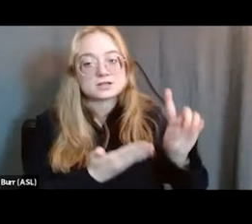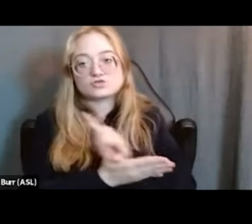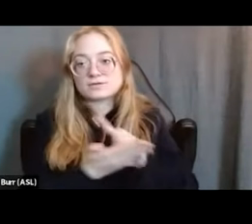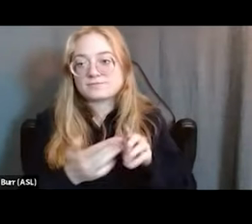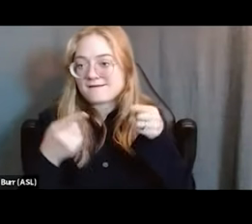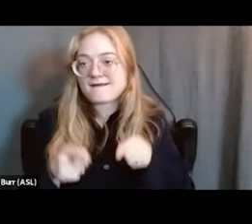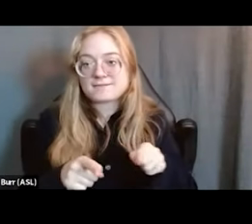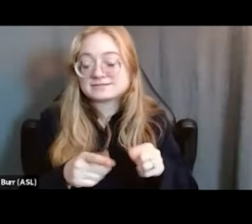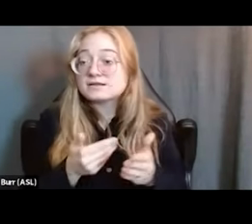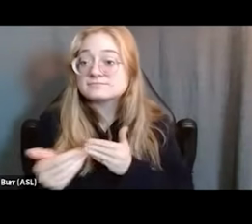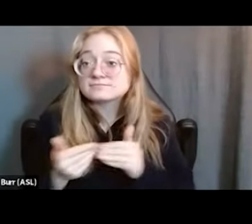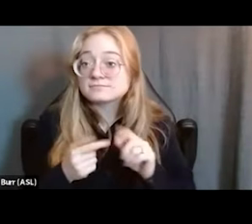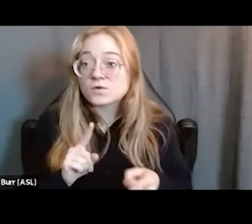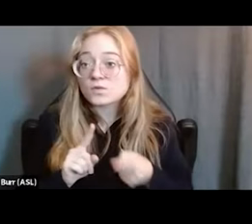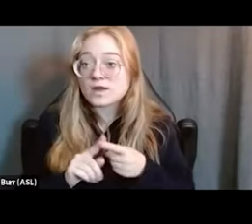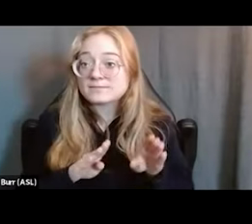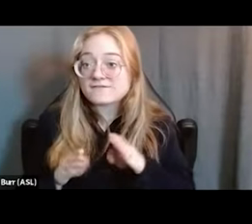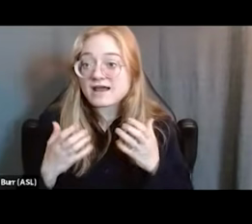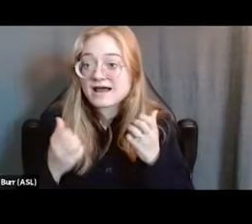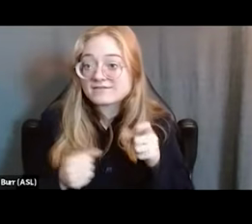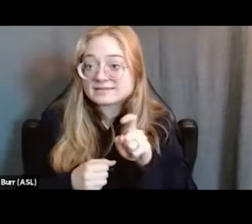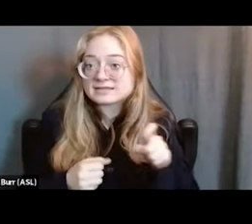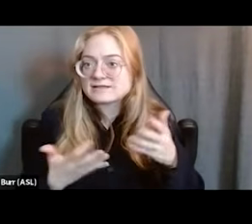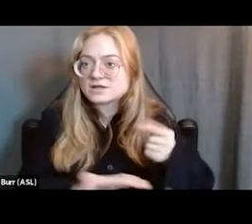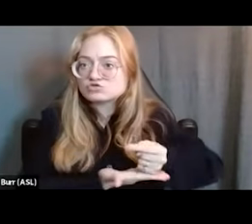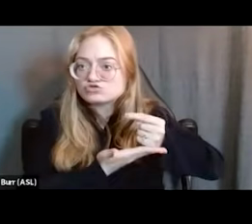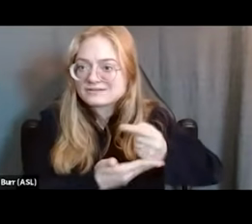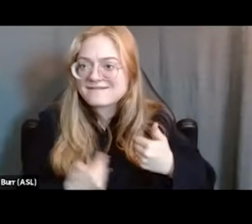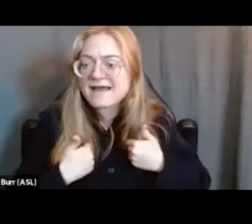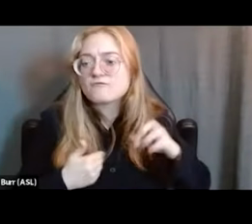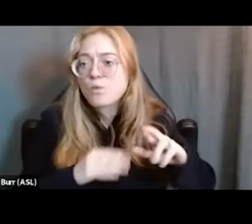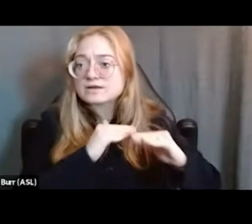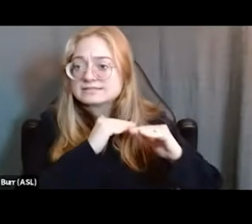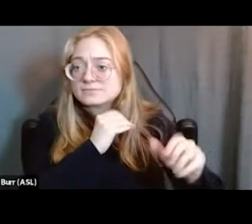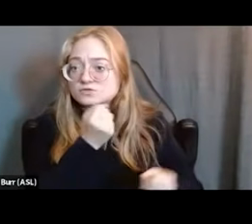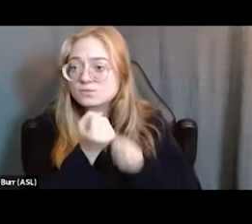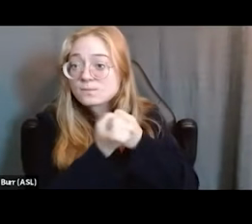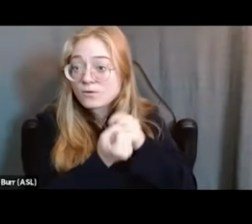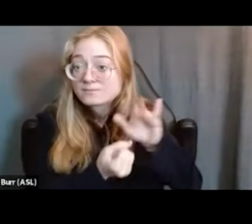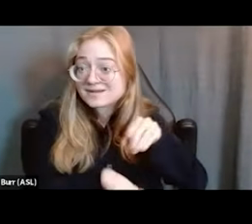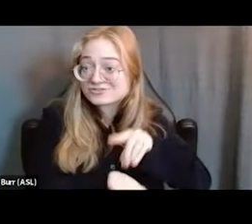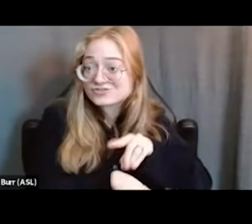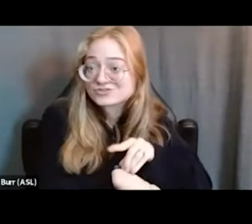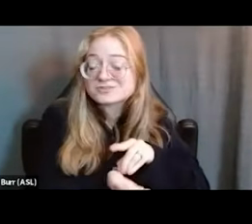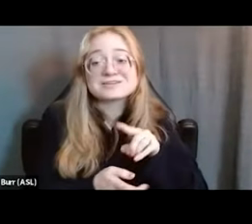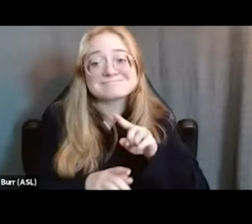even when the behavioral health needs are treated or stably supported by providers, and also because of insurance coverage.